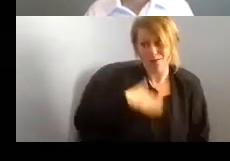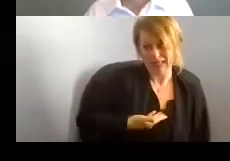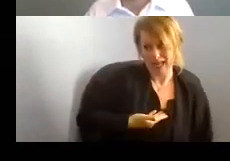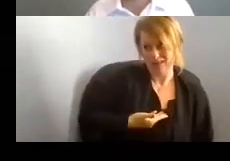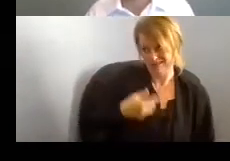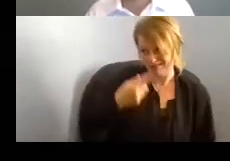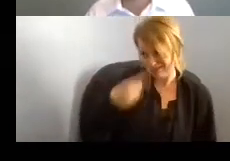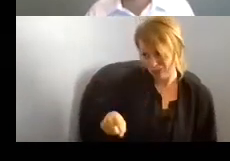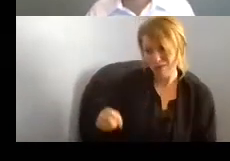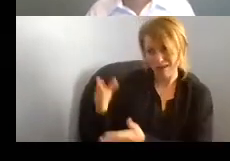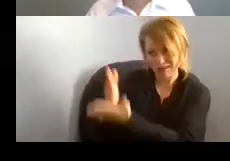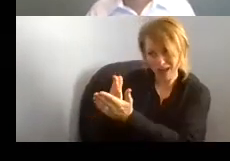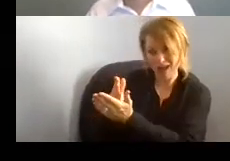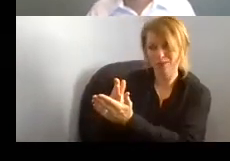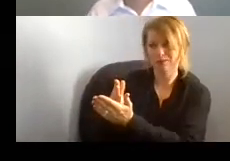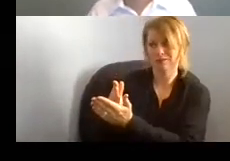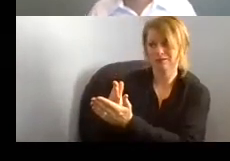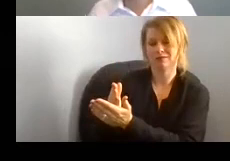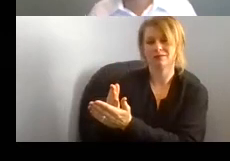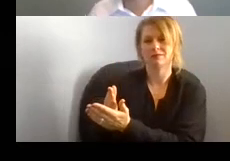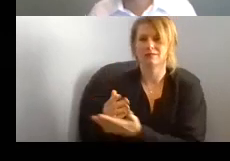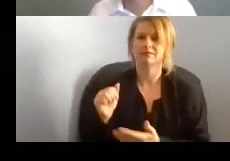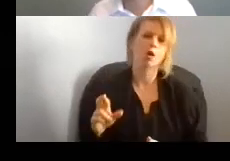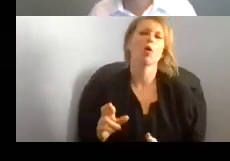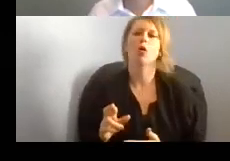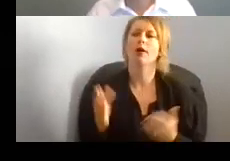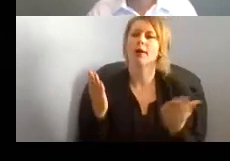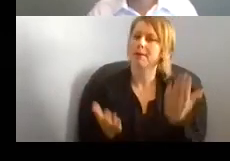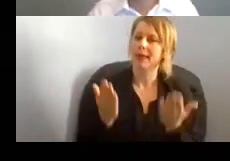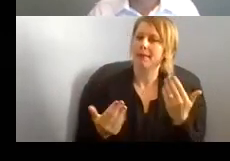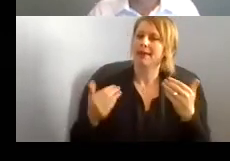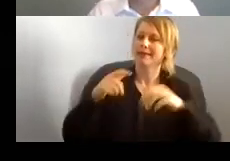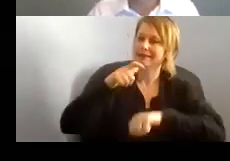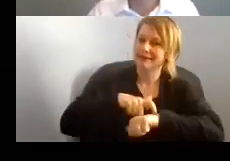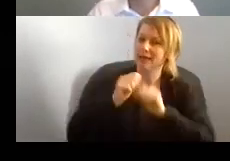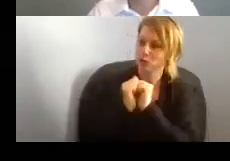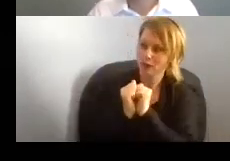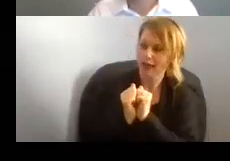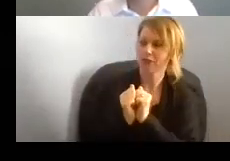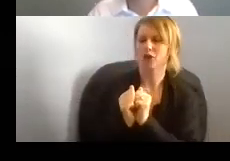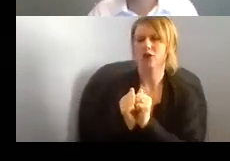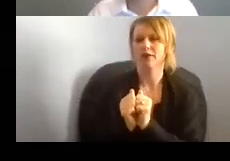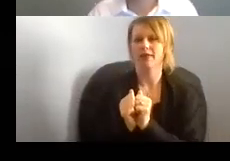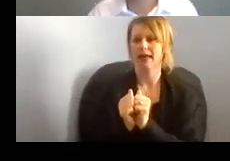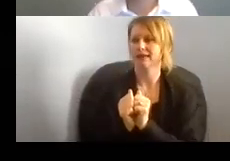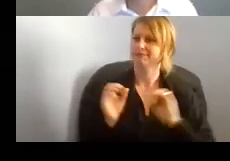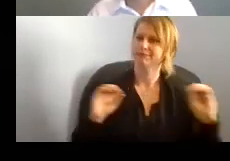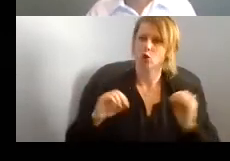I’m in the room, or maybe we can have some time when we’re together where we’re doing something else and there is no discussion of the news.